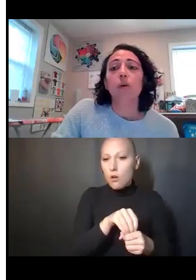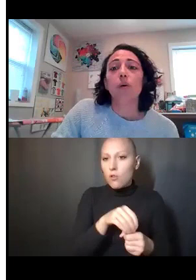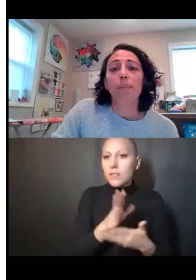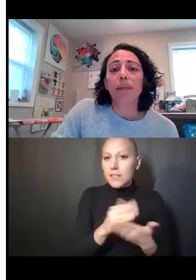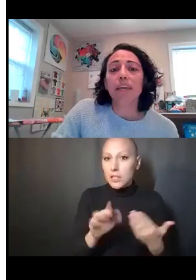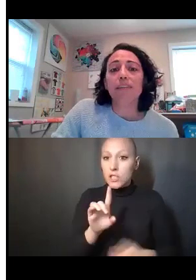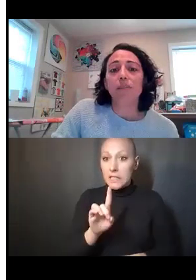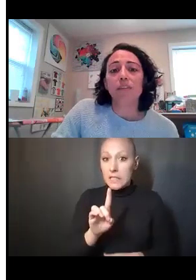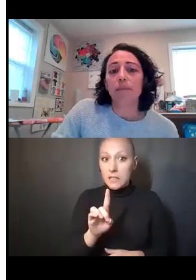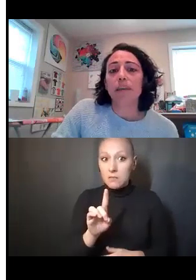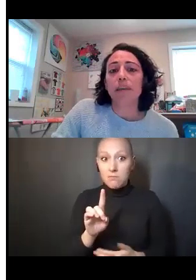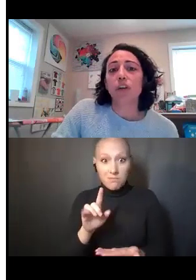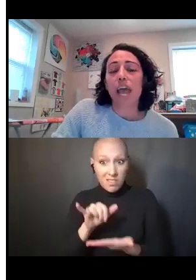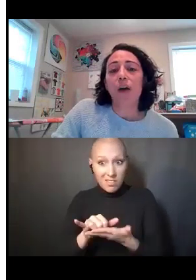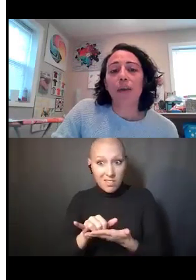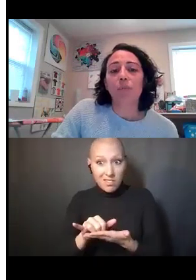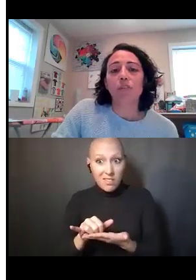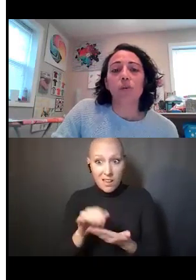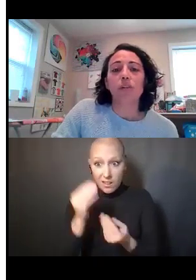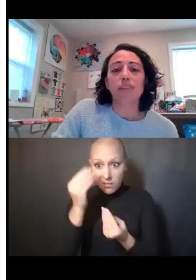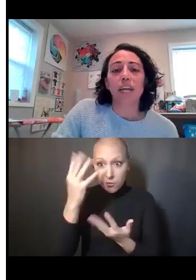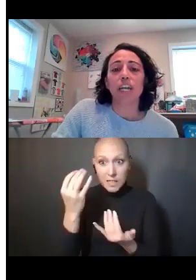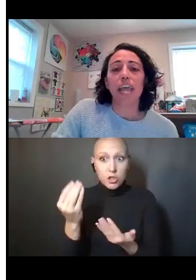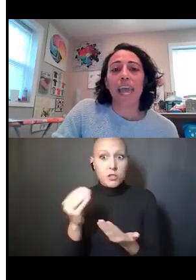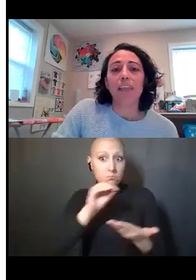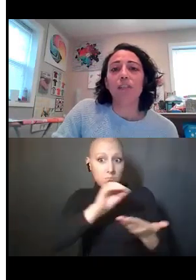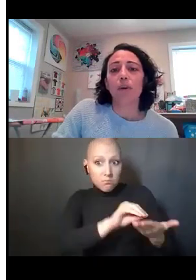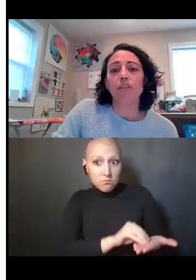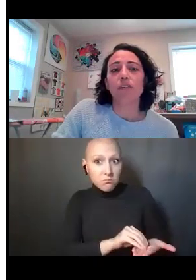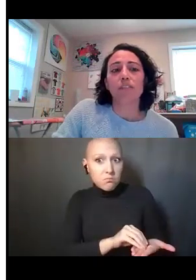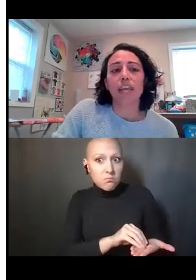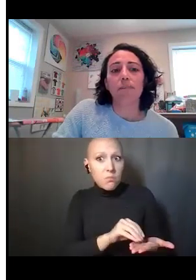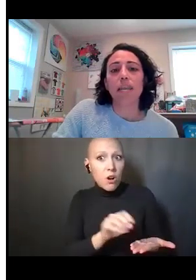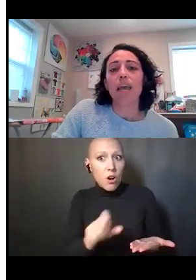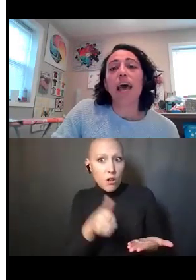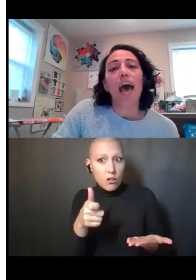So, applicants and recipients are now able to in Section A, the Personal Statement,